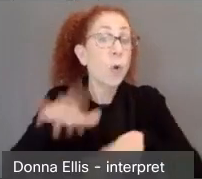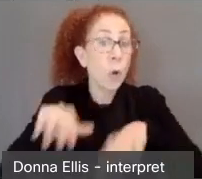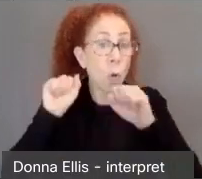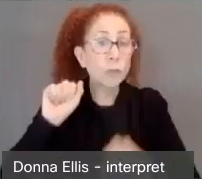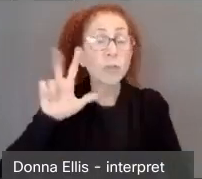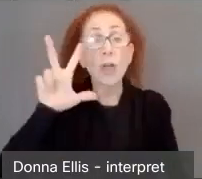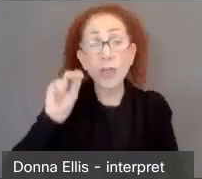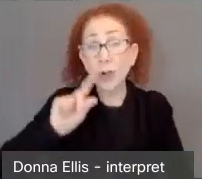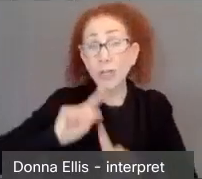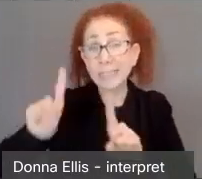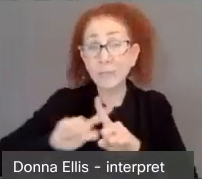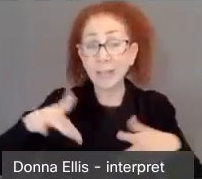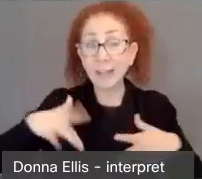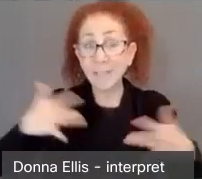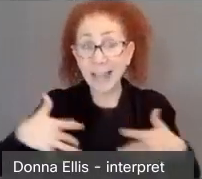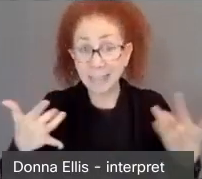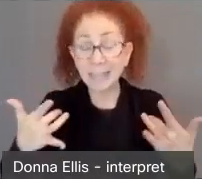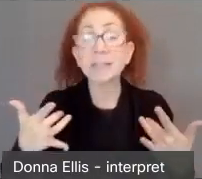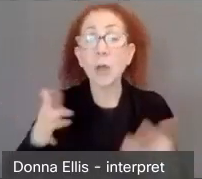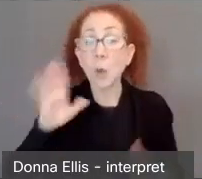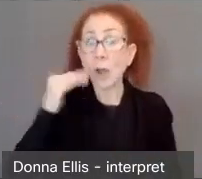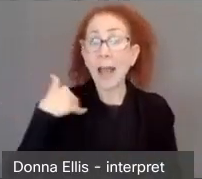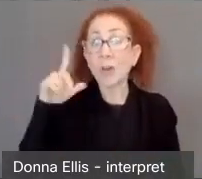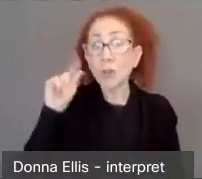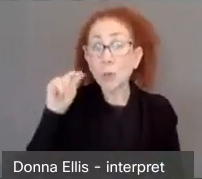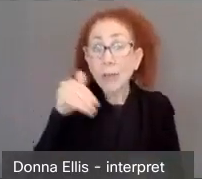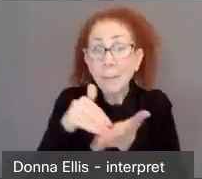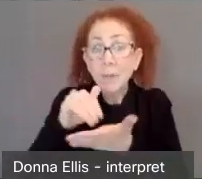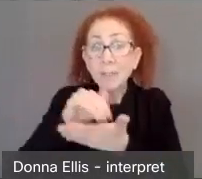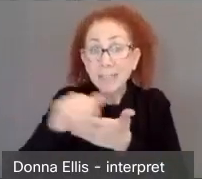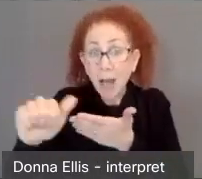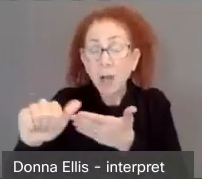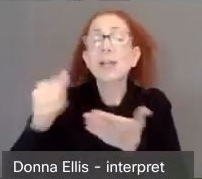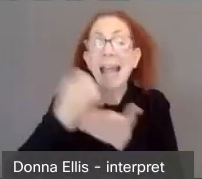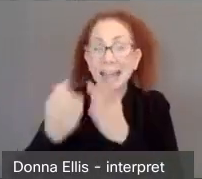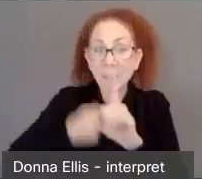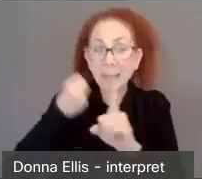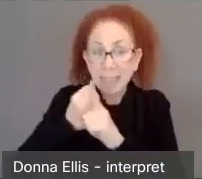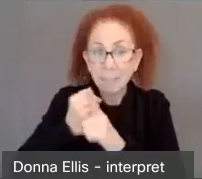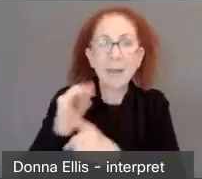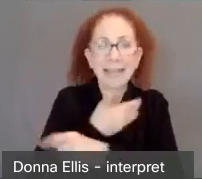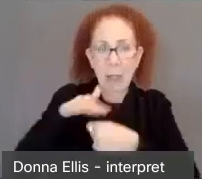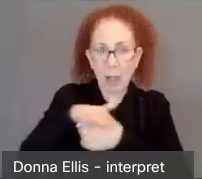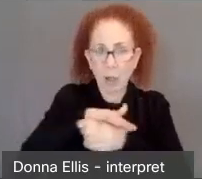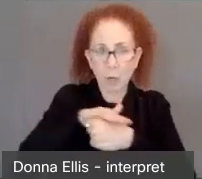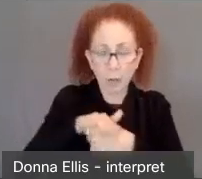events that will have a $20 million economic impact in the area and some of the highlighted